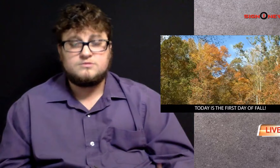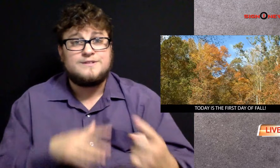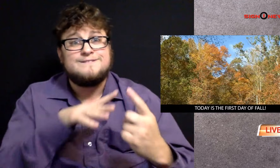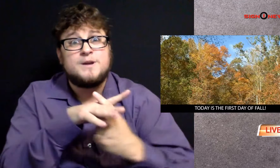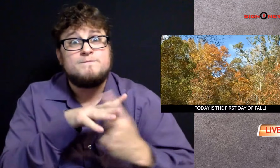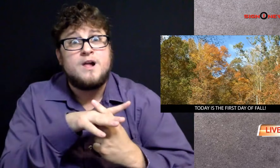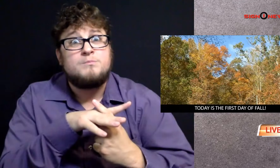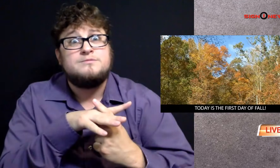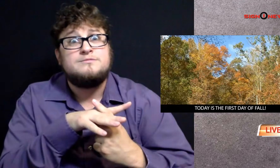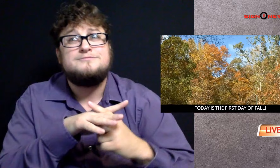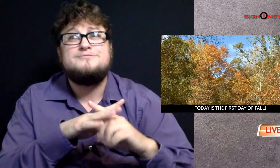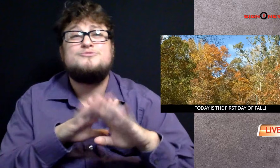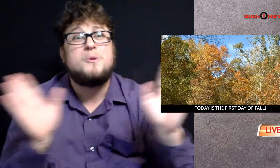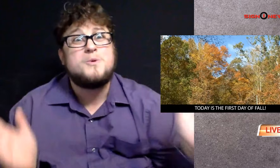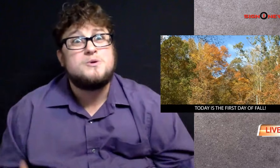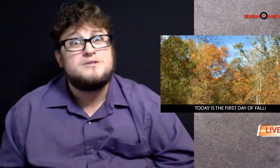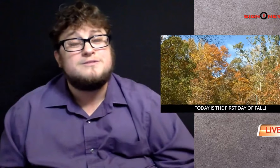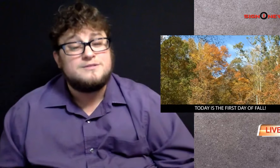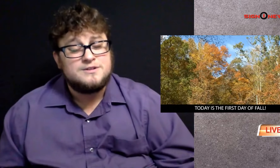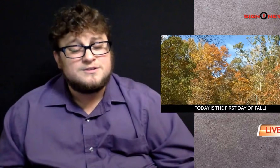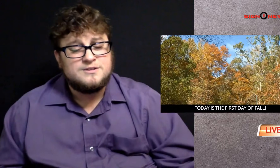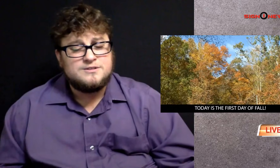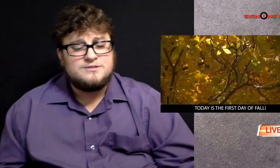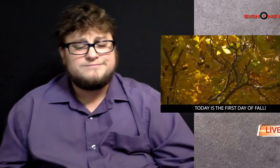no more shorts no more flip-flops